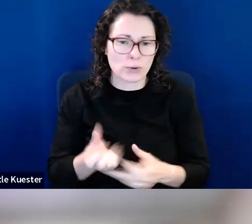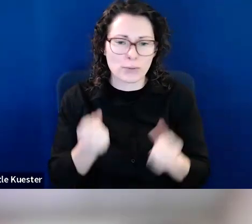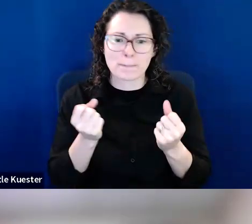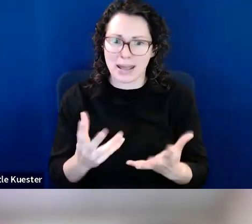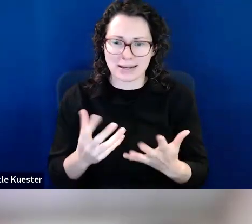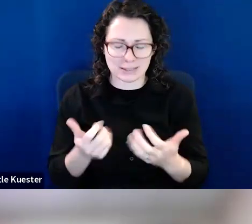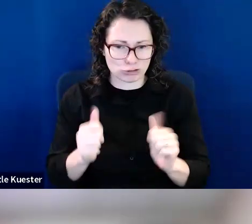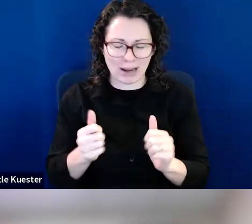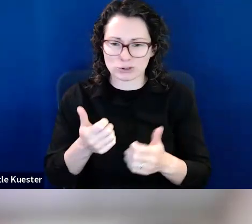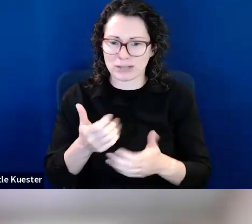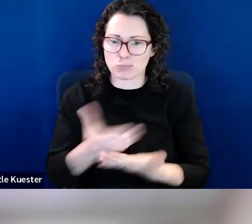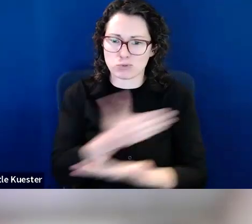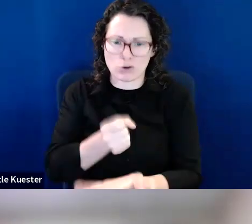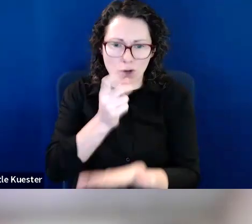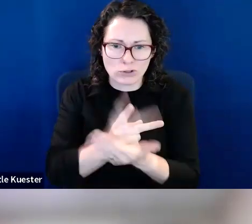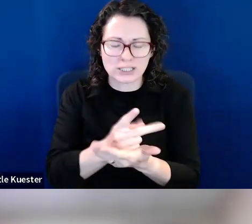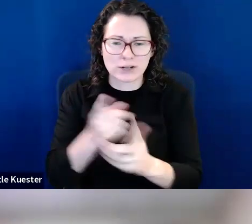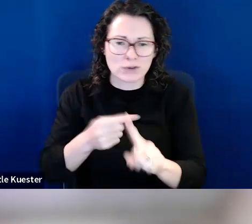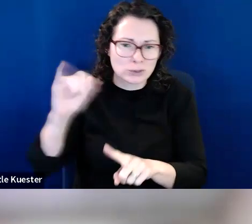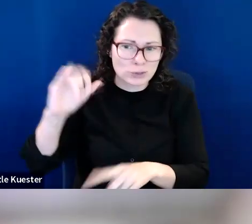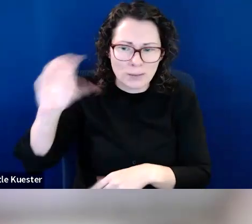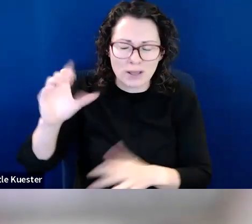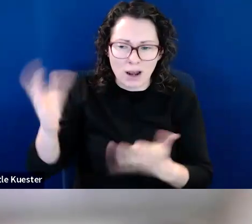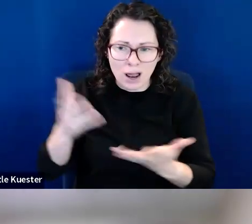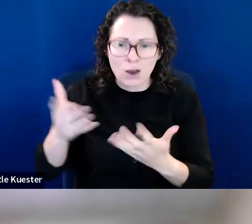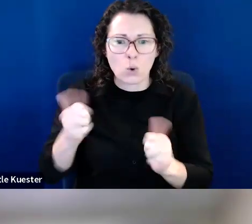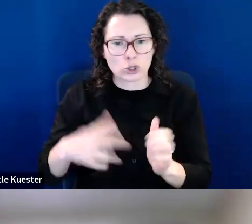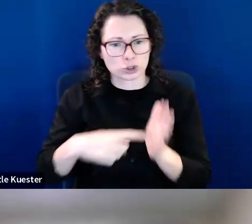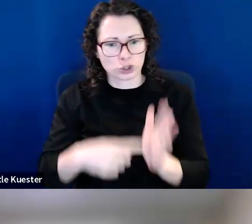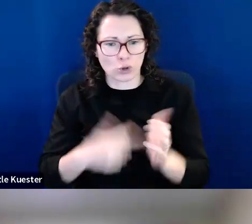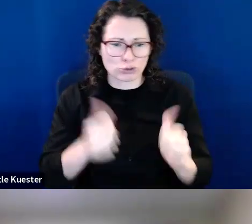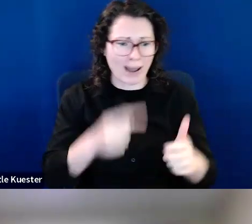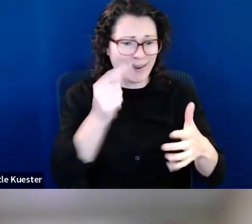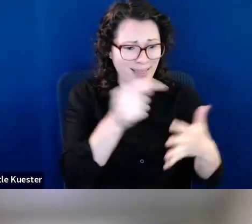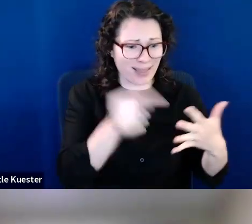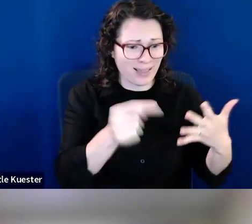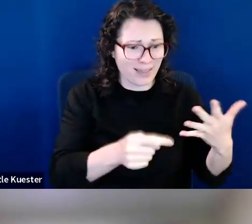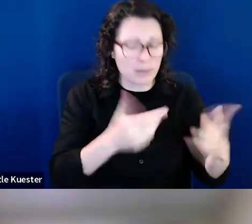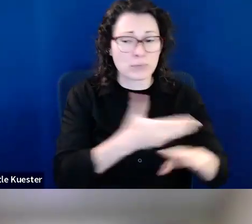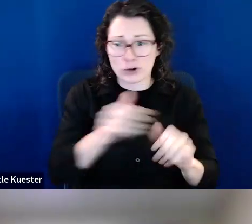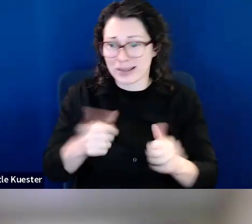authorization or demonstrate use of other agents before they can even try the one maybe even the